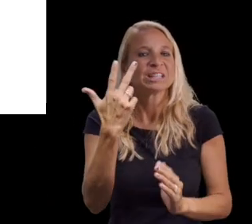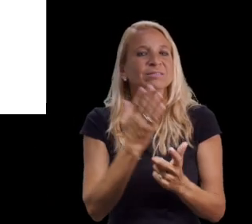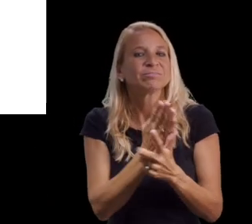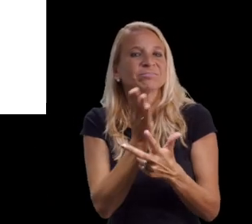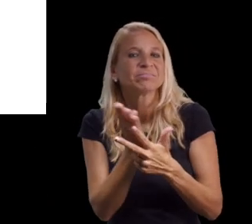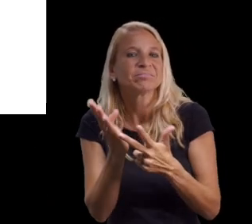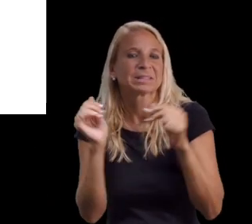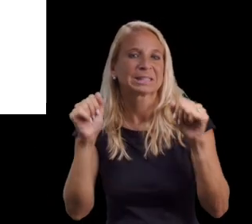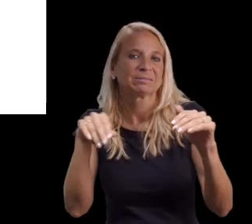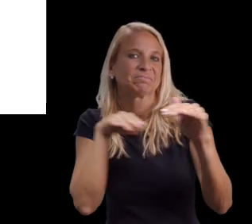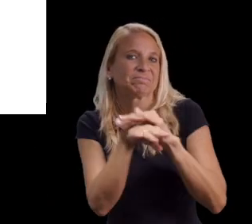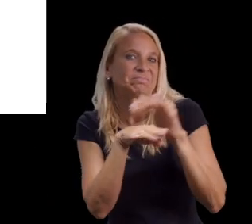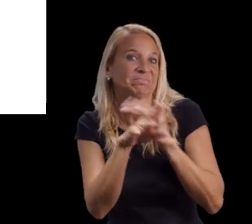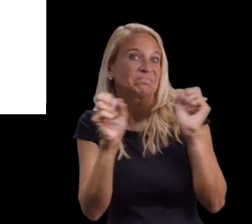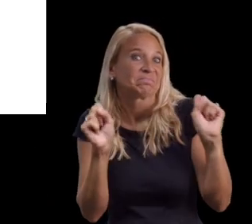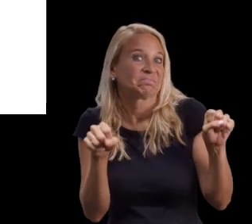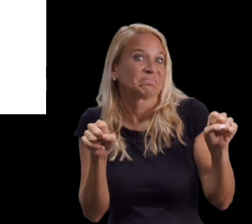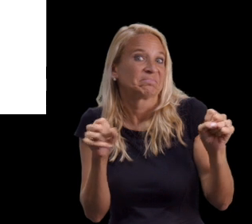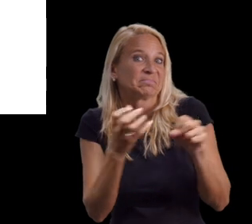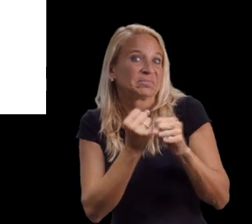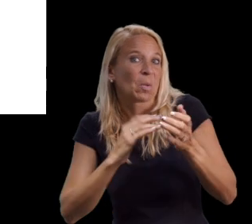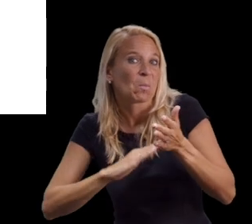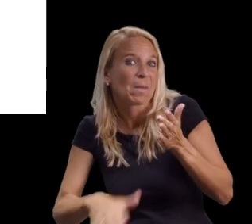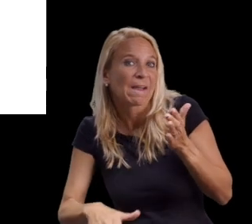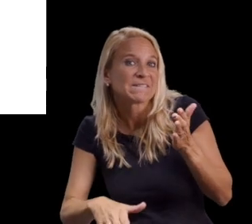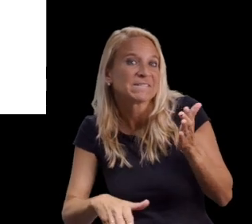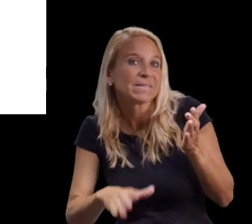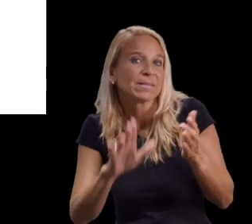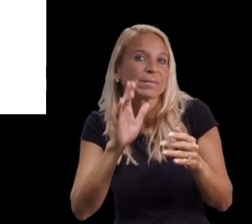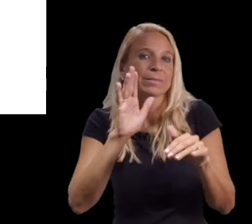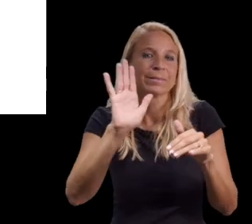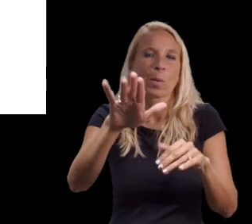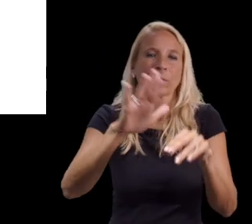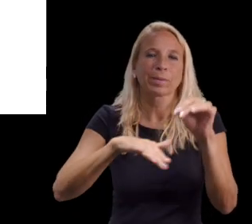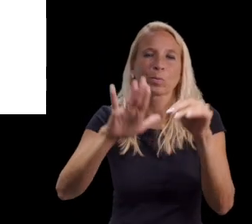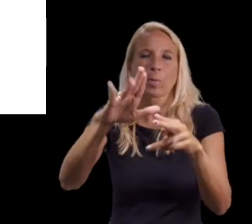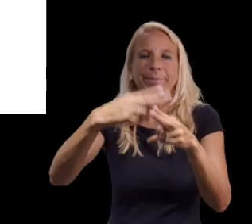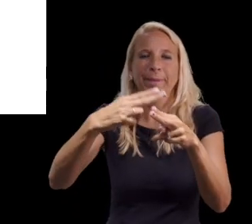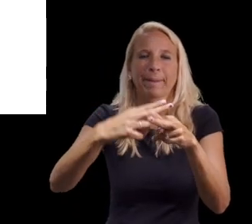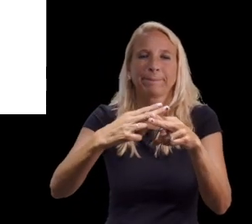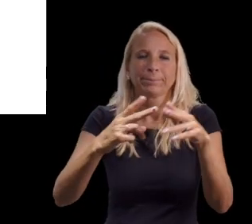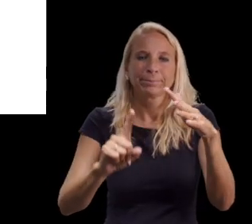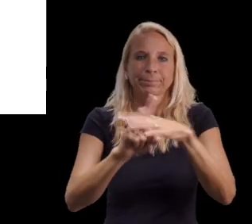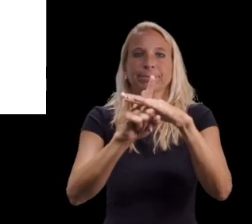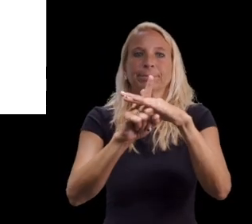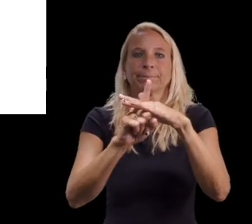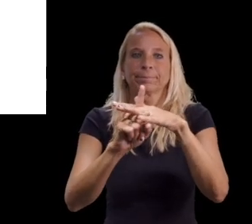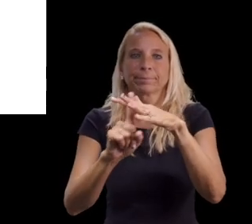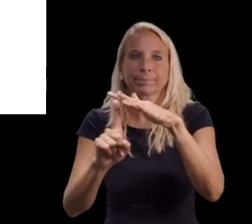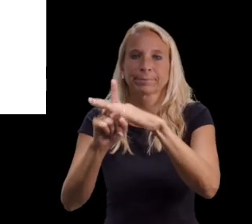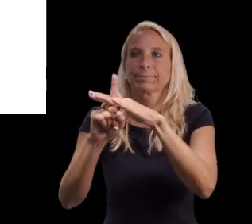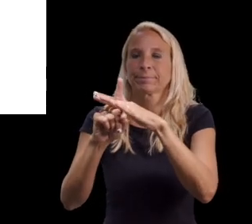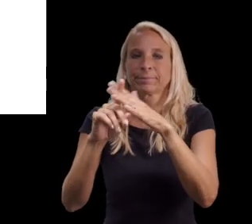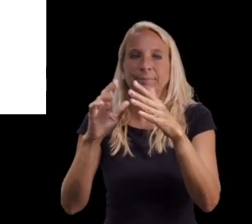that a person could access a potential waiver earlier than your name coming up on the interest list,